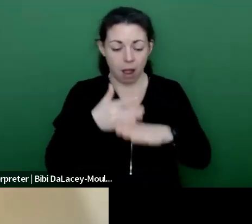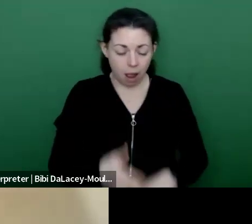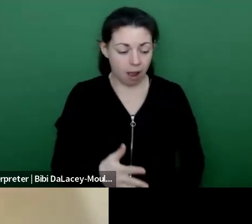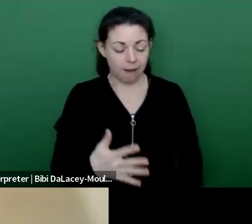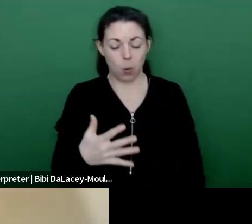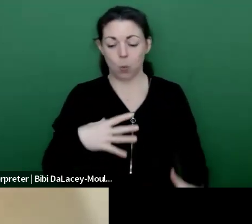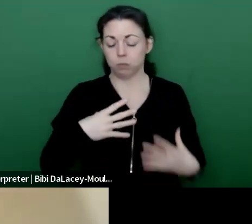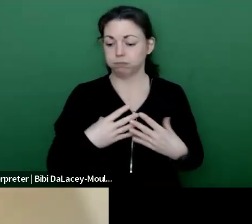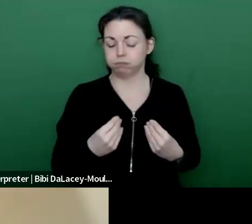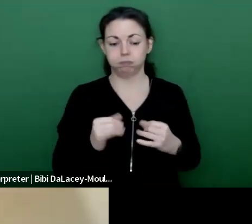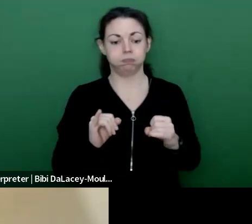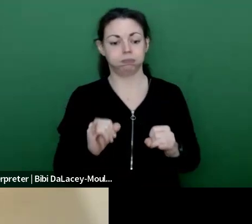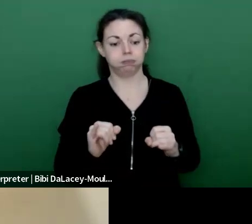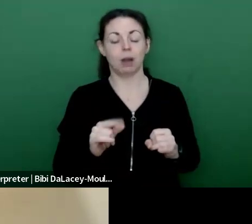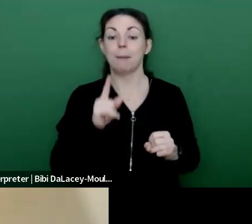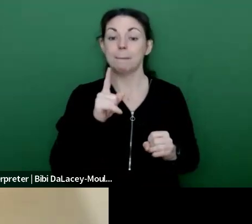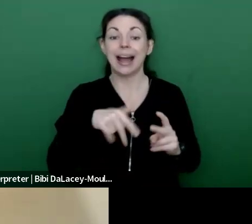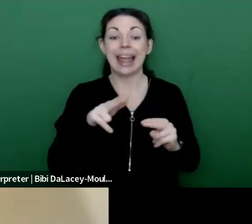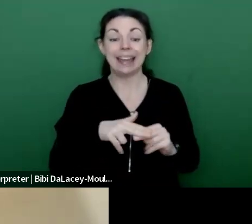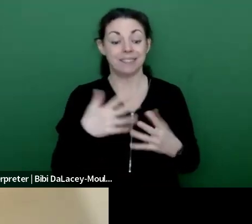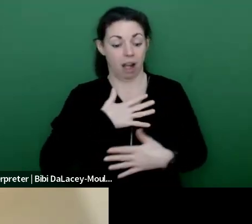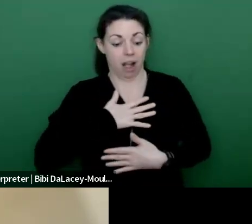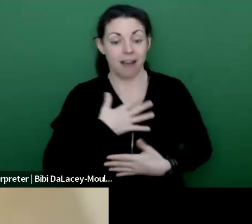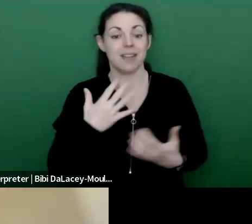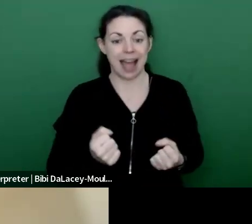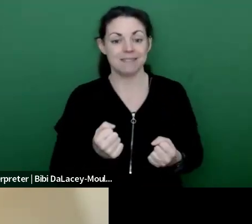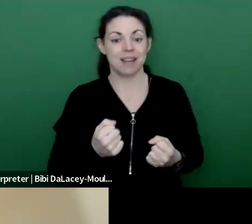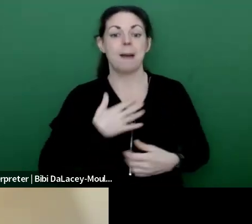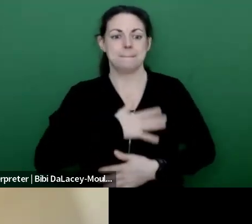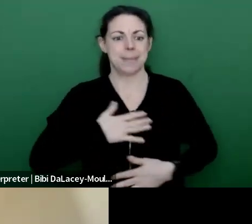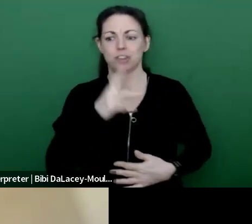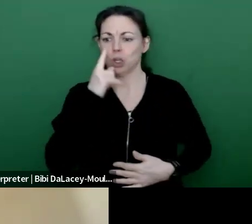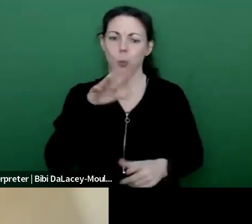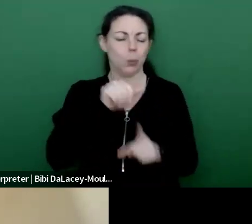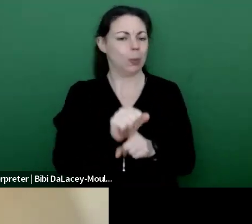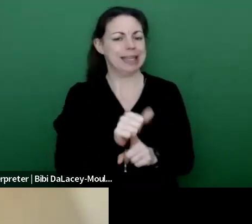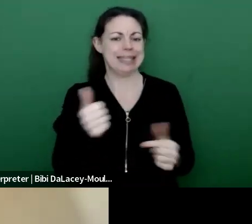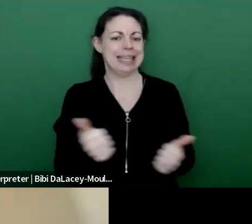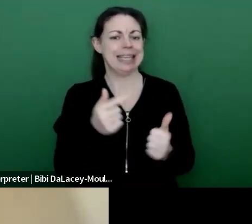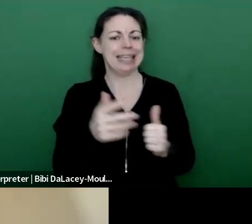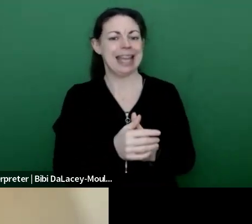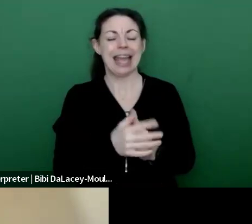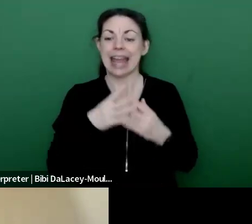That passion shines through and it makes you get up every morning and kinda dust yourself off and go at it again. So yeah,